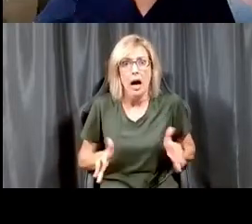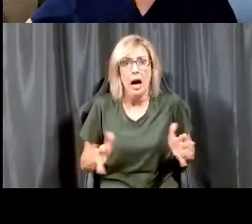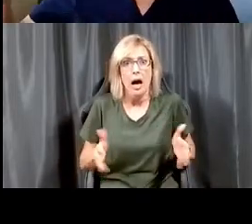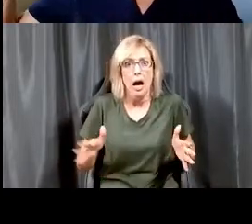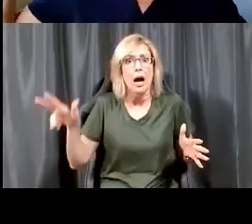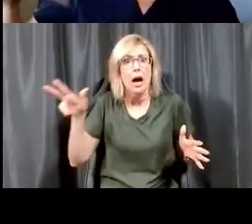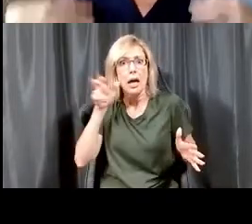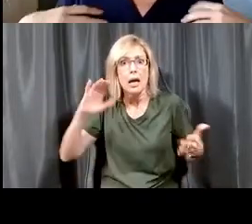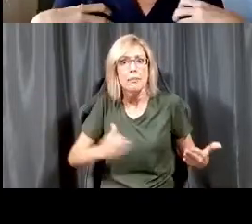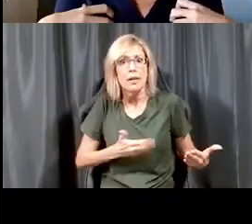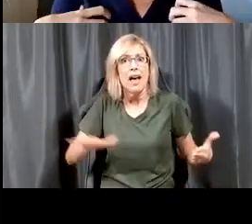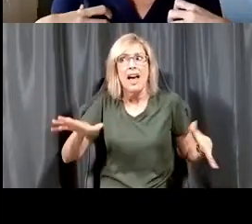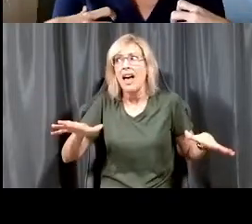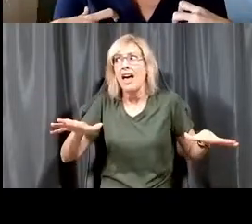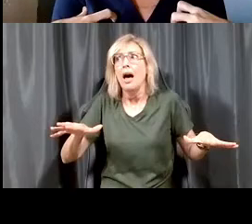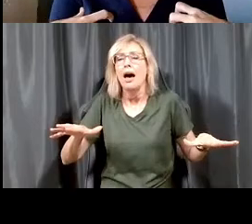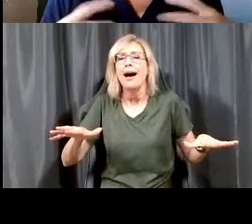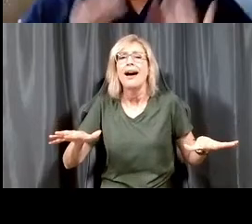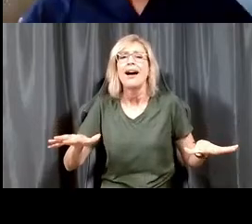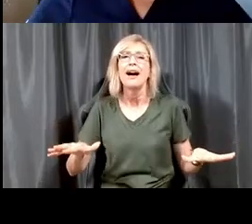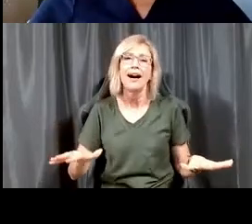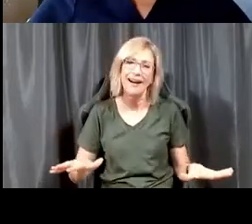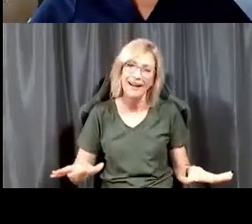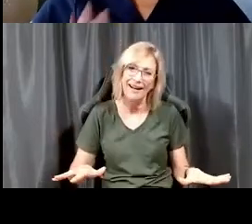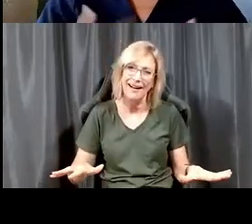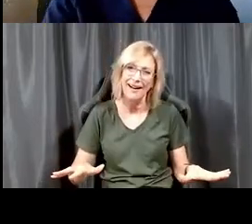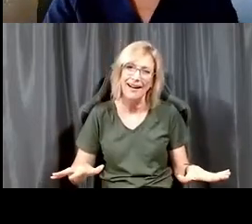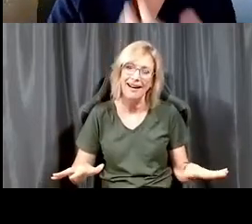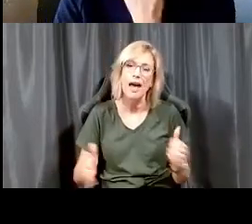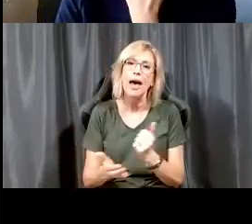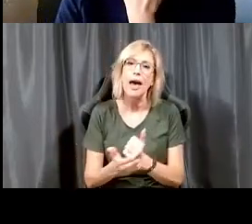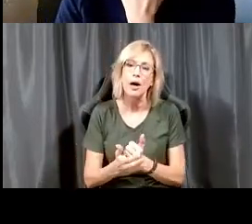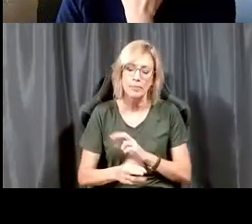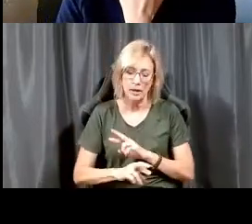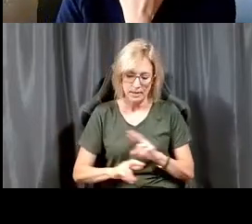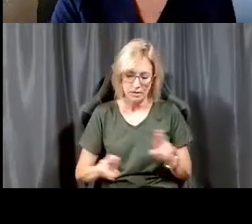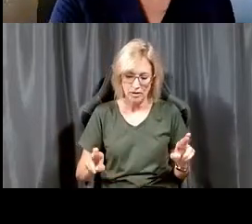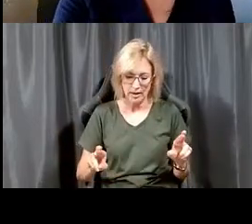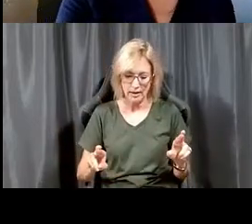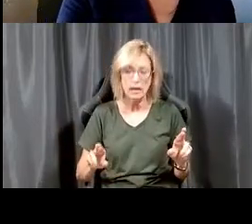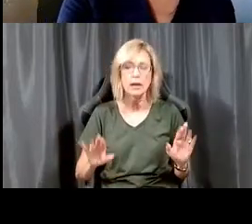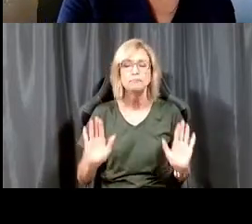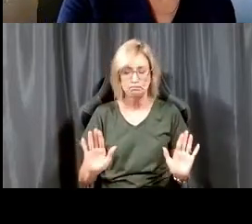thing that is present there for them to help prepare them to move into the next momen of eating.